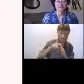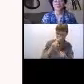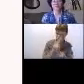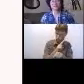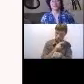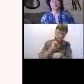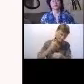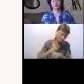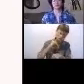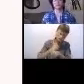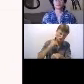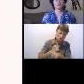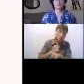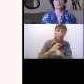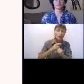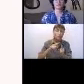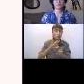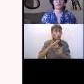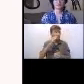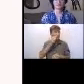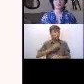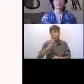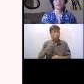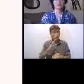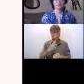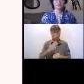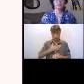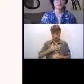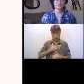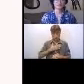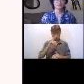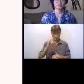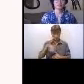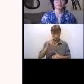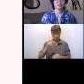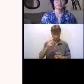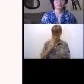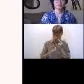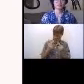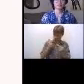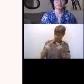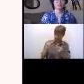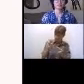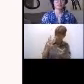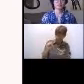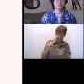10 months have I, I've been seeing it in the media, and I think I want to add to that as